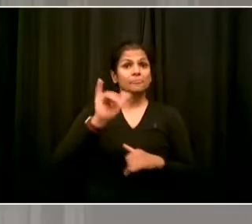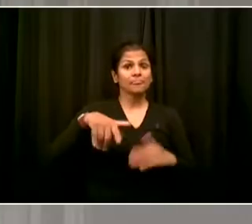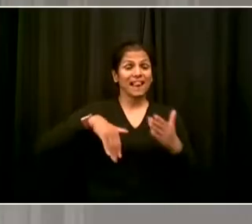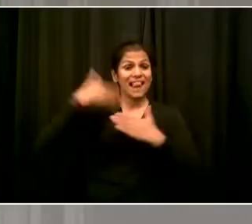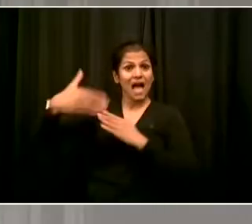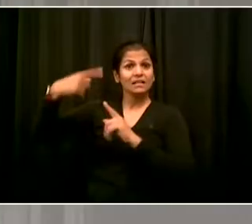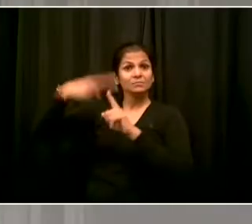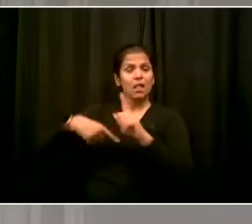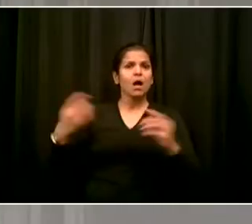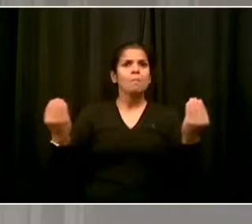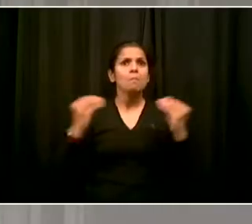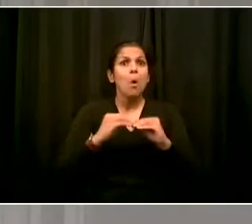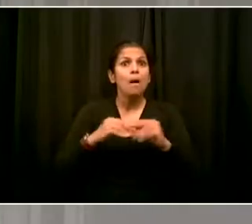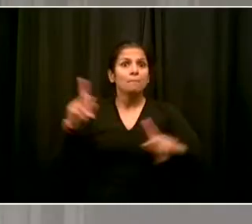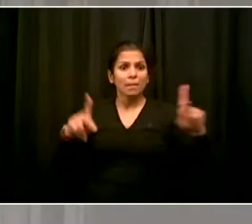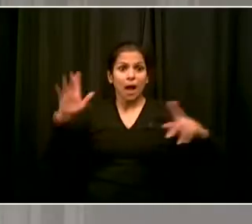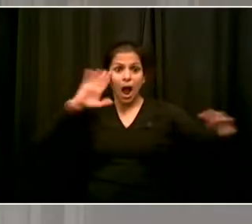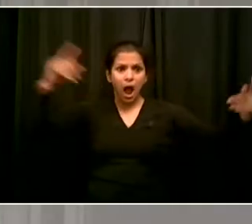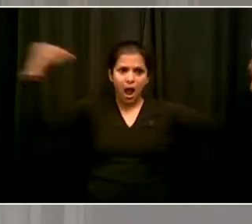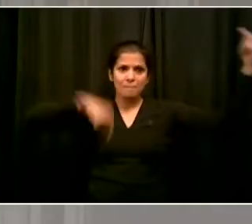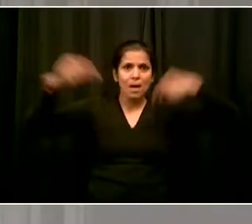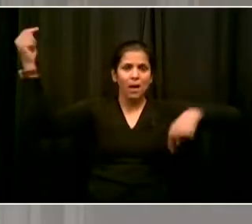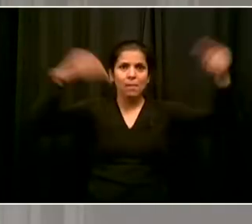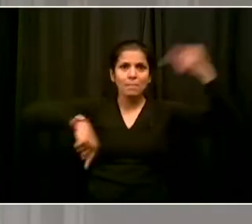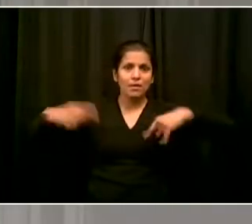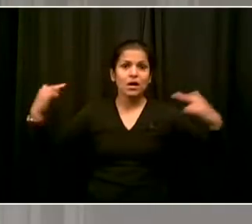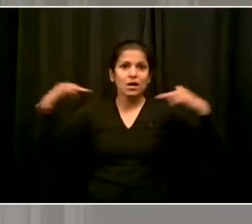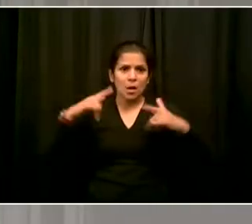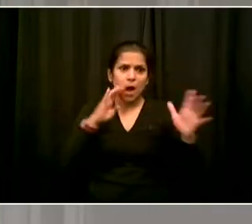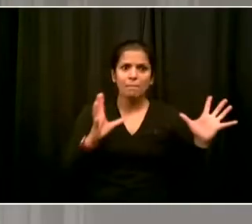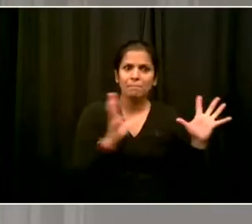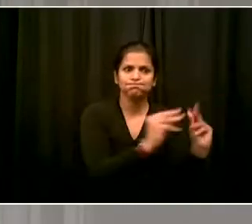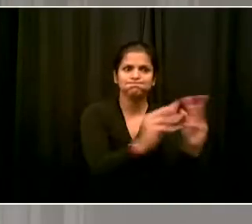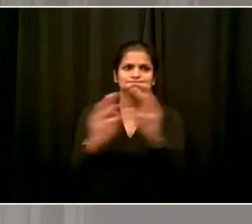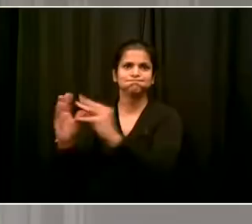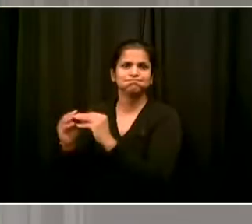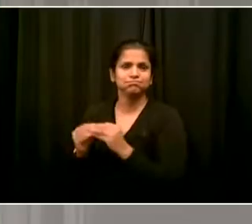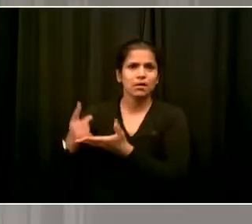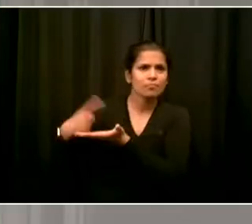POSITIONED RIGHT NEEXT TO THE PANDEMIC RESPSPNOSESE .ABAB WE'LL BE MEETING WITH PUBLIC